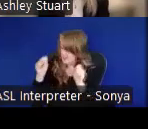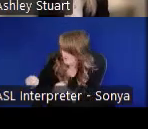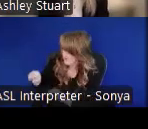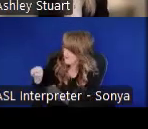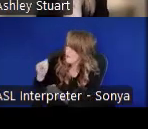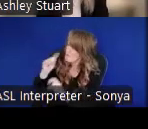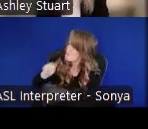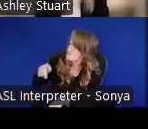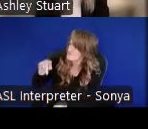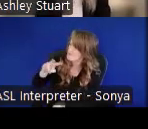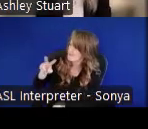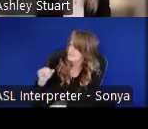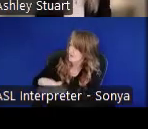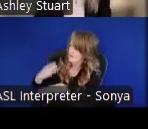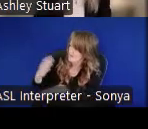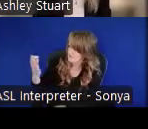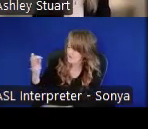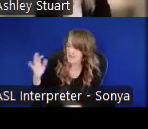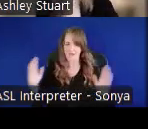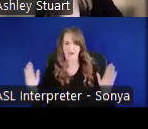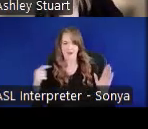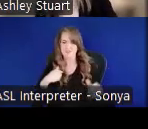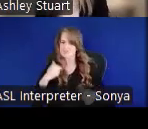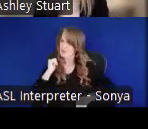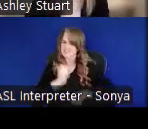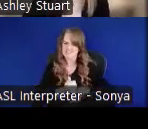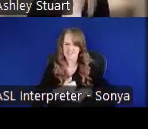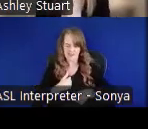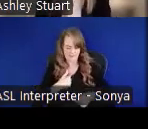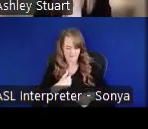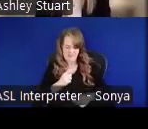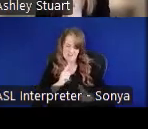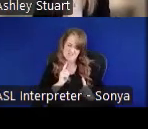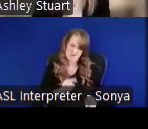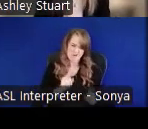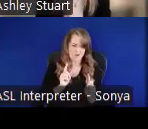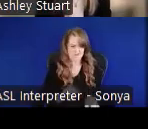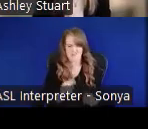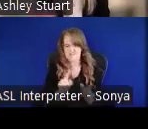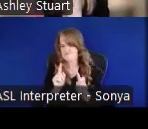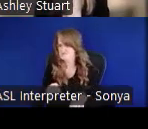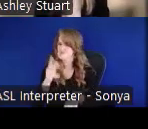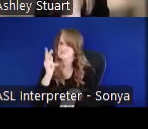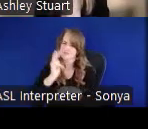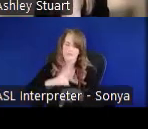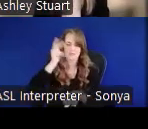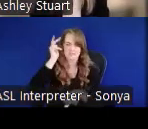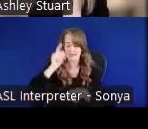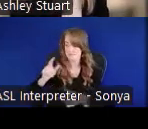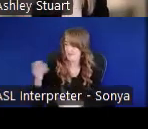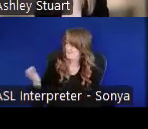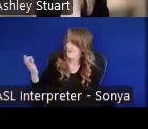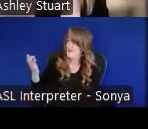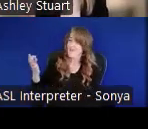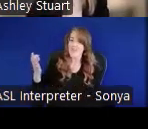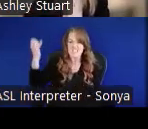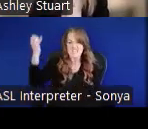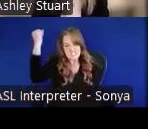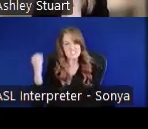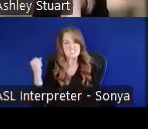right? And so I lug myself to the gym three times that week, and then on Friday, I'm like, Yes, you did it. You can have